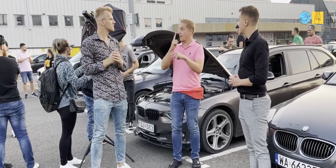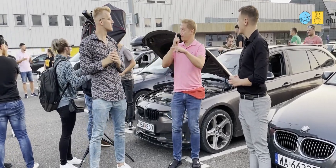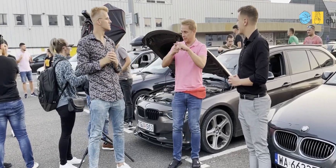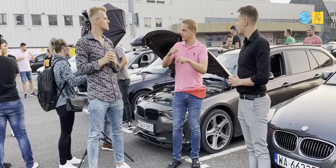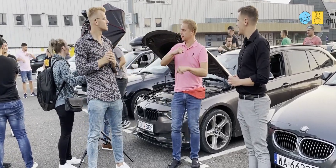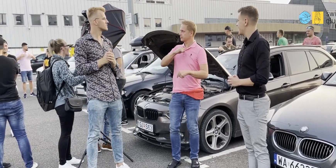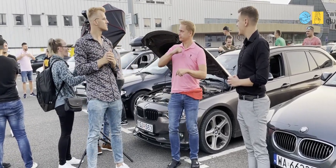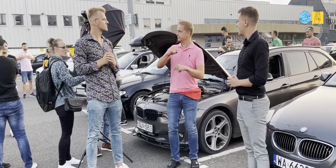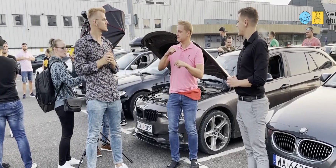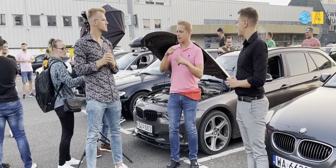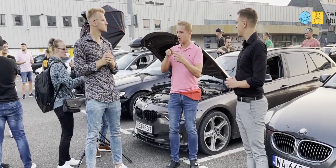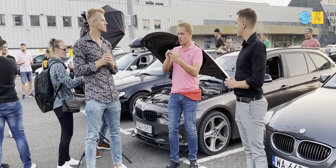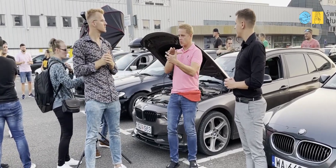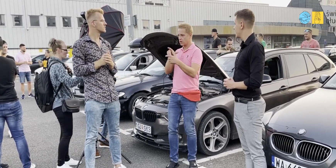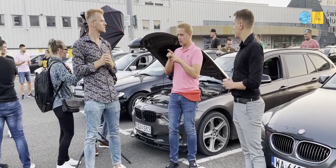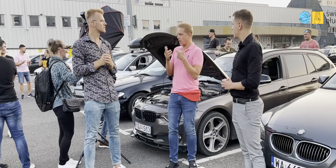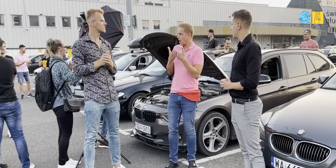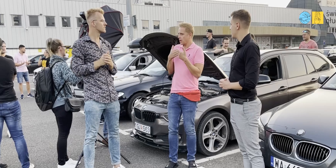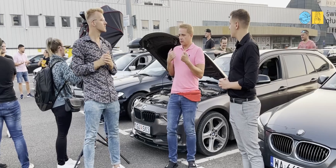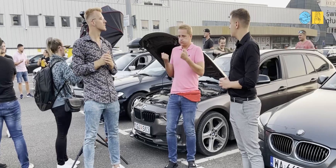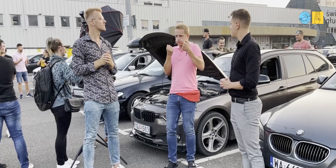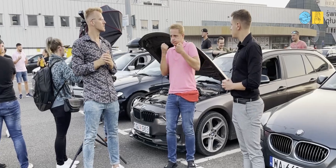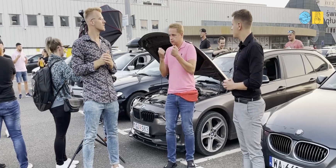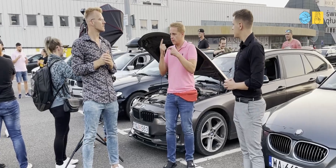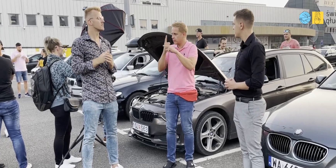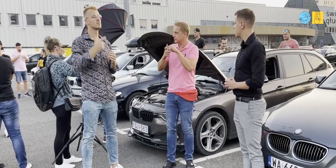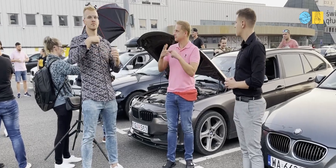They are good, strong cars.